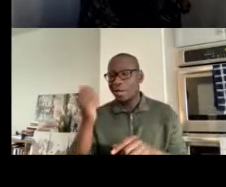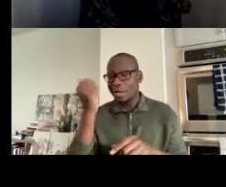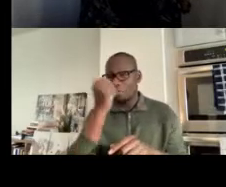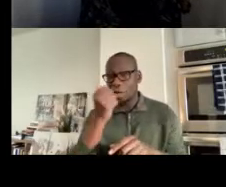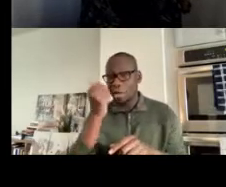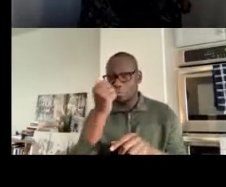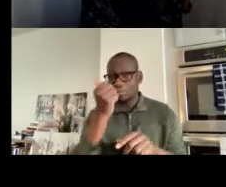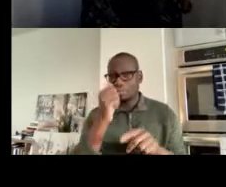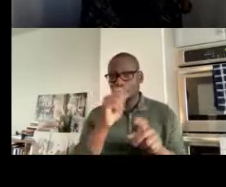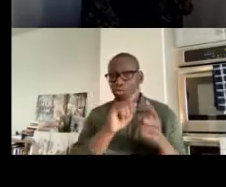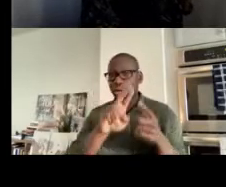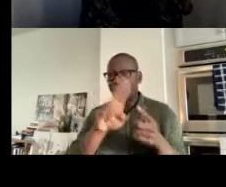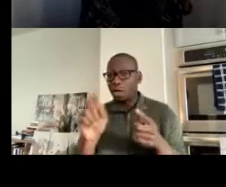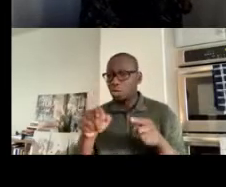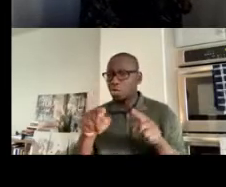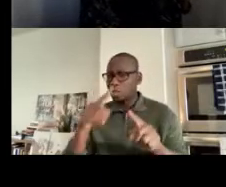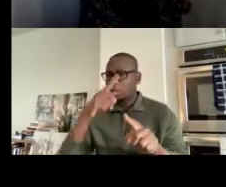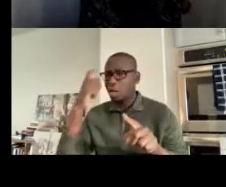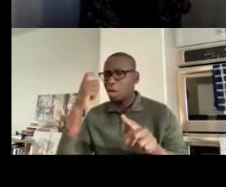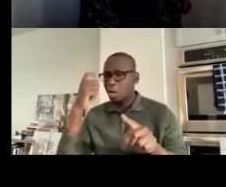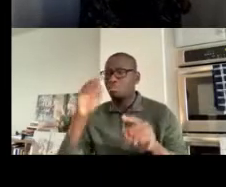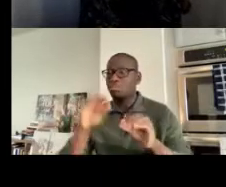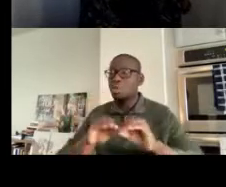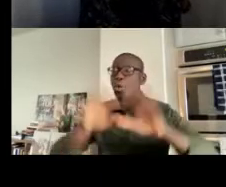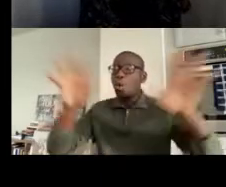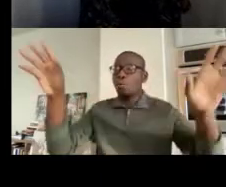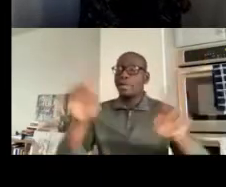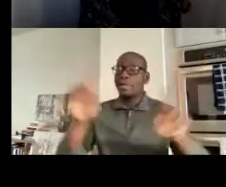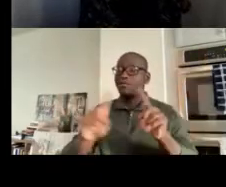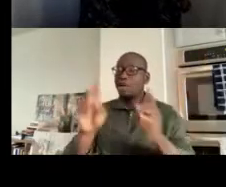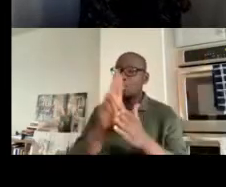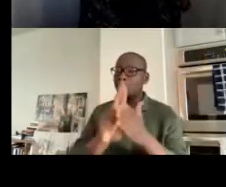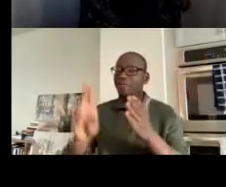hard of hearing from Sub-Saharan Africa who are coming to the U.S. during this summer